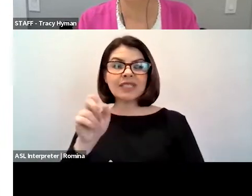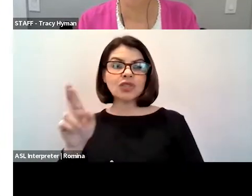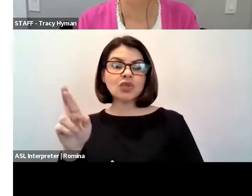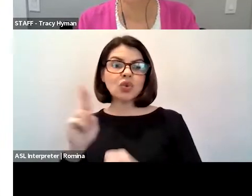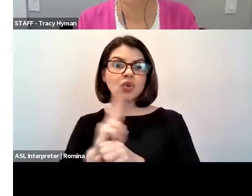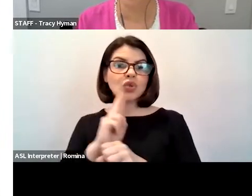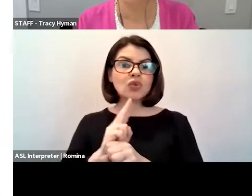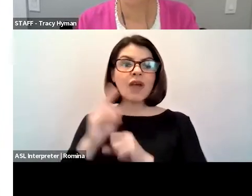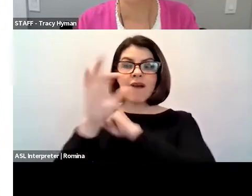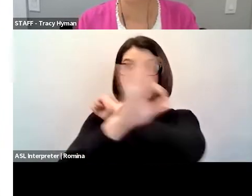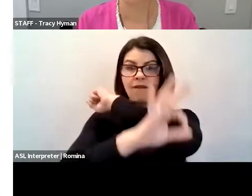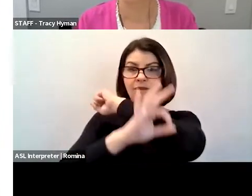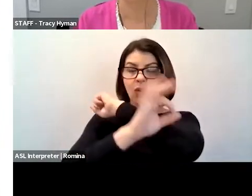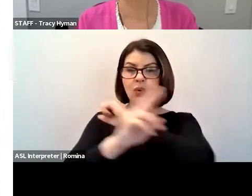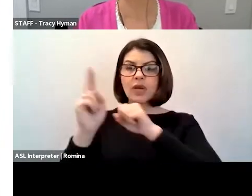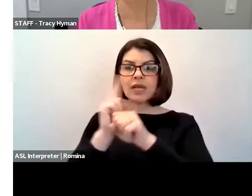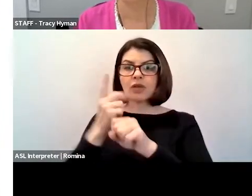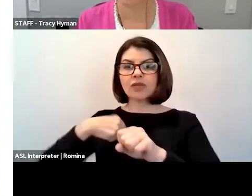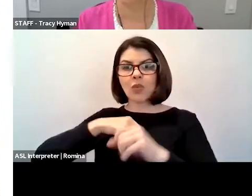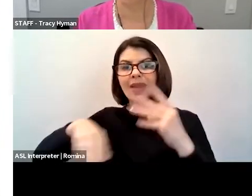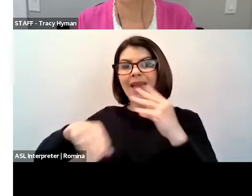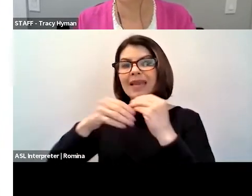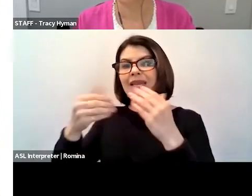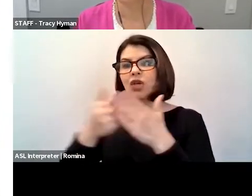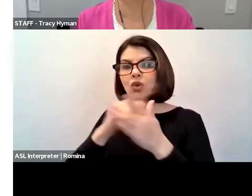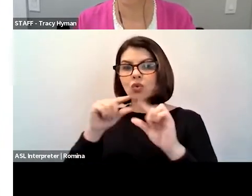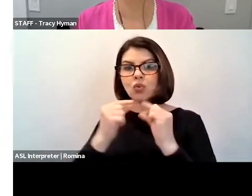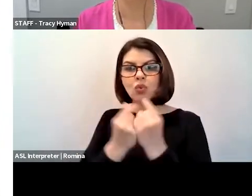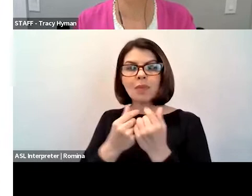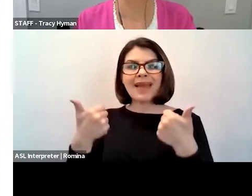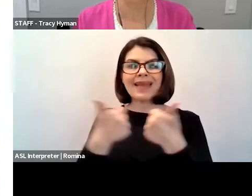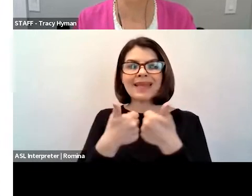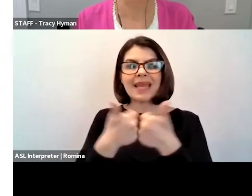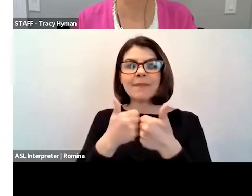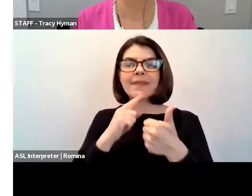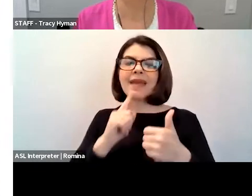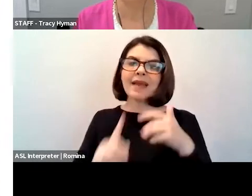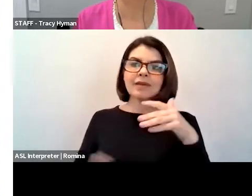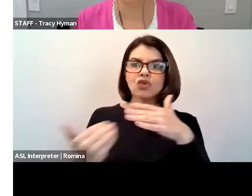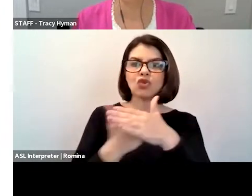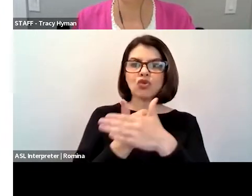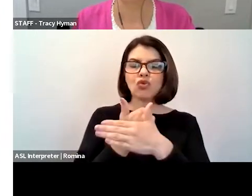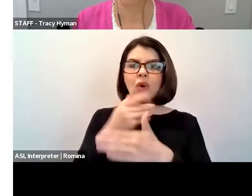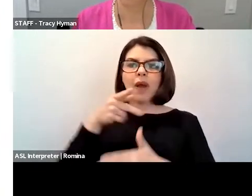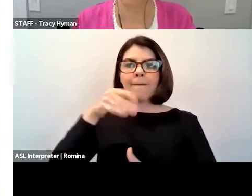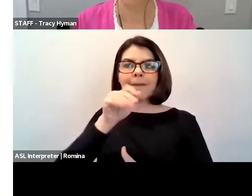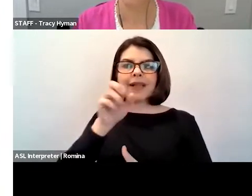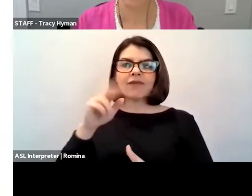and we've added a new category called gaming and emerging platforms which will be addressing commercials